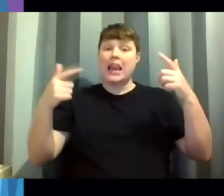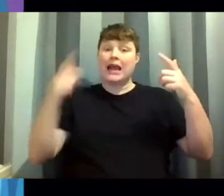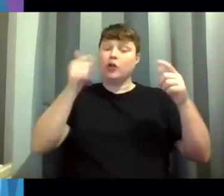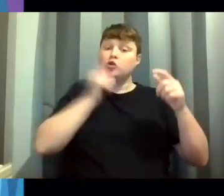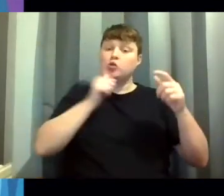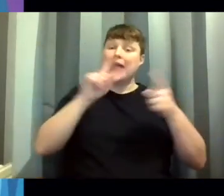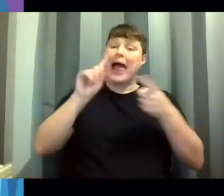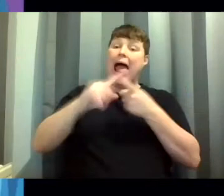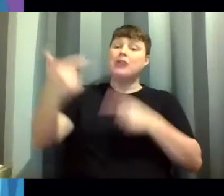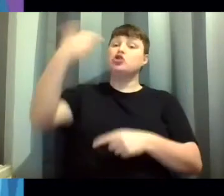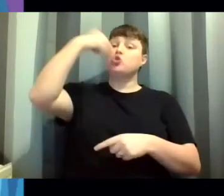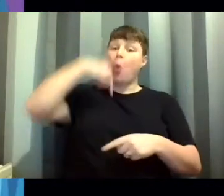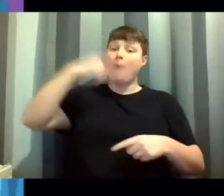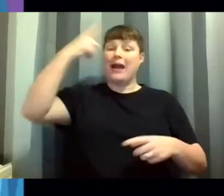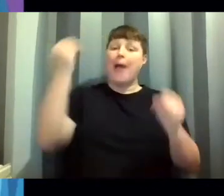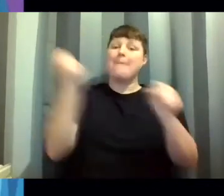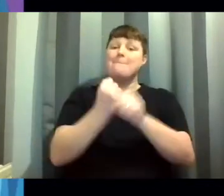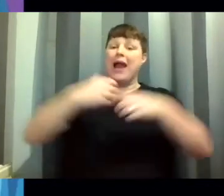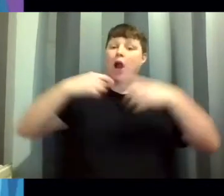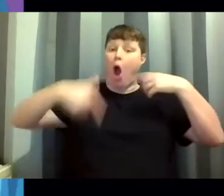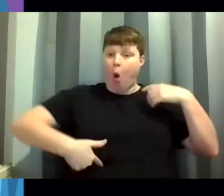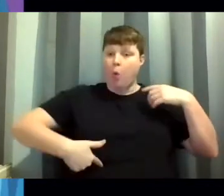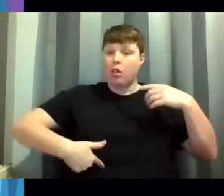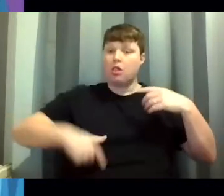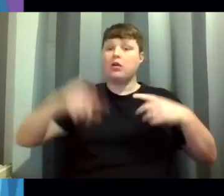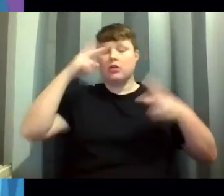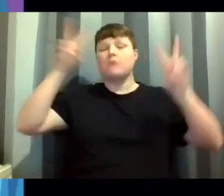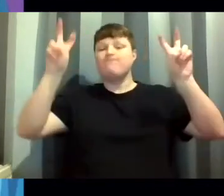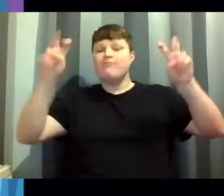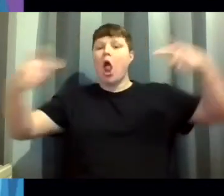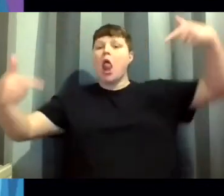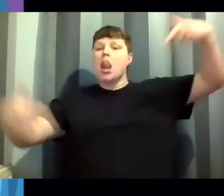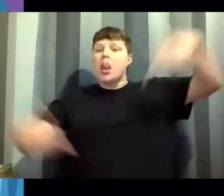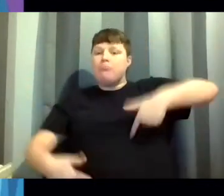make an artificial hole in the body, we term it laparoscopy (or keyhole surgery)